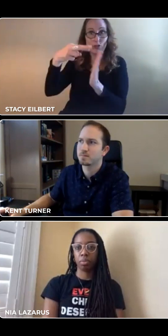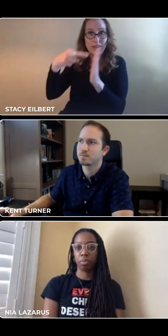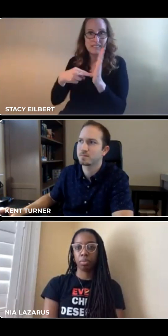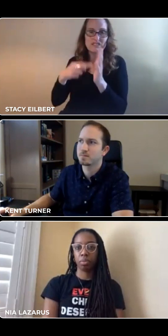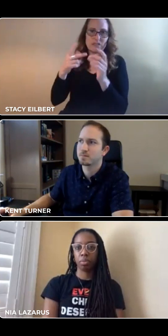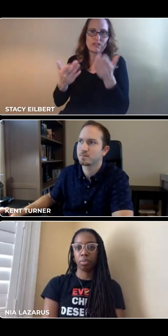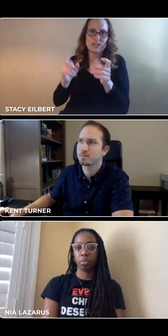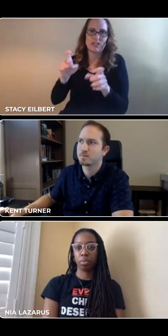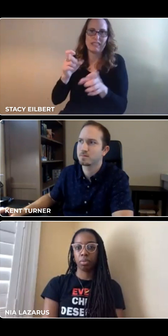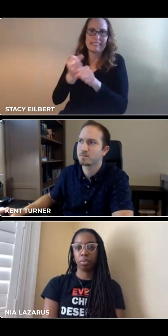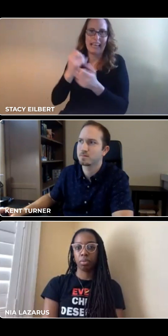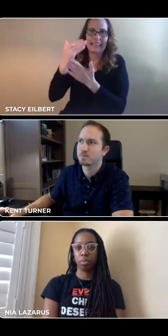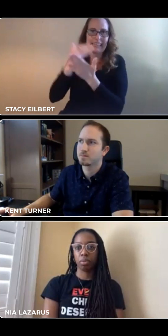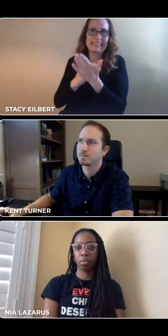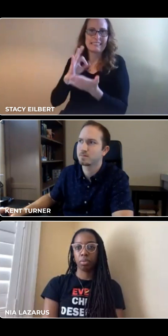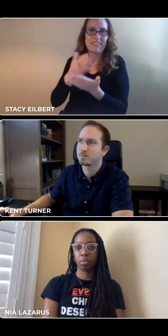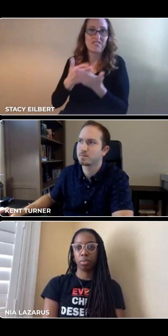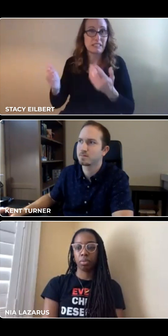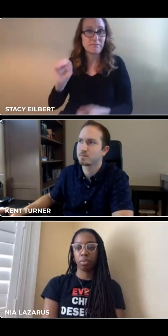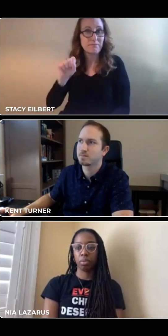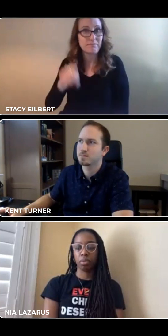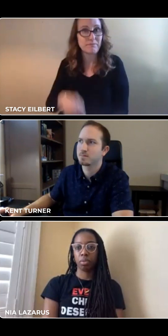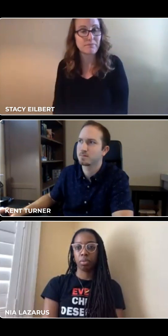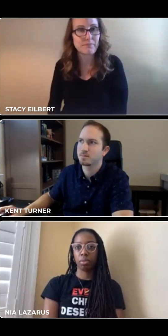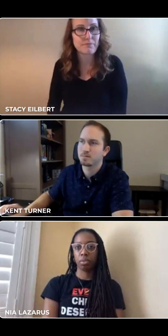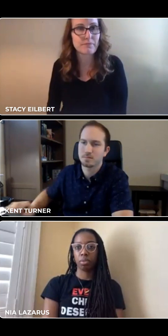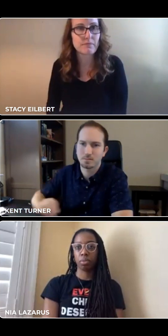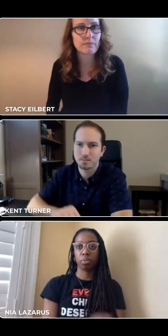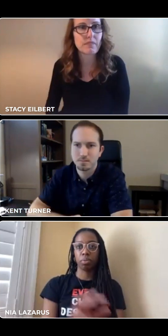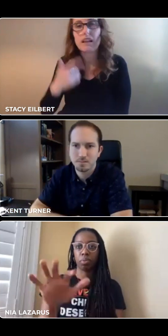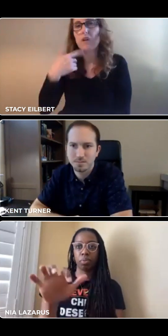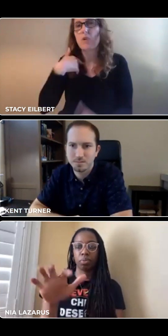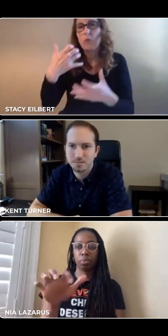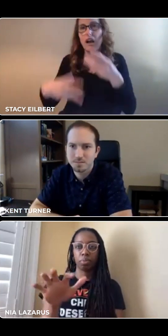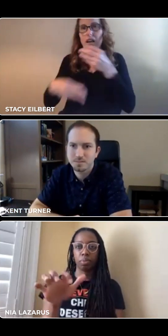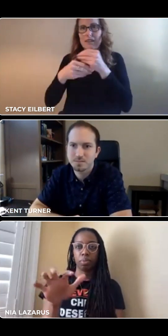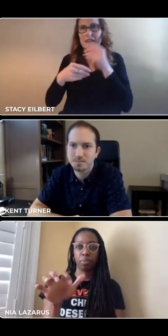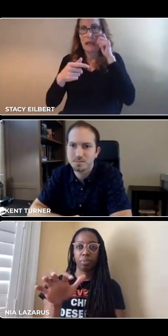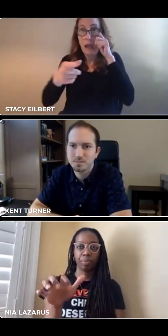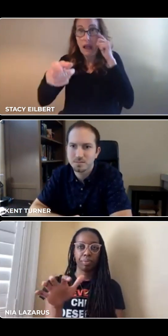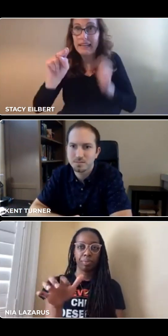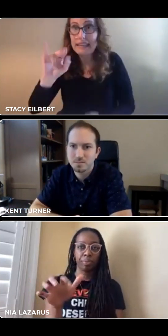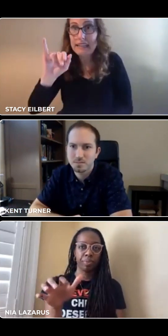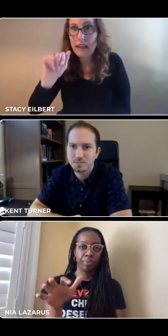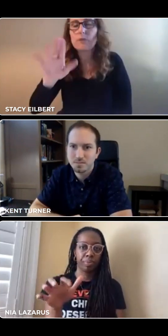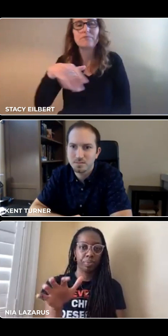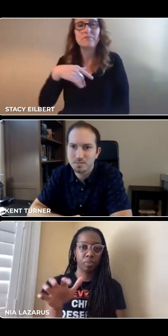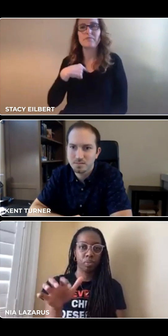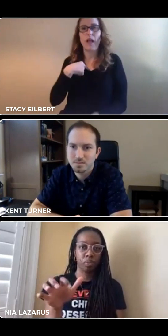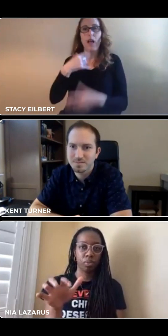If you've registered, then you will receive a list of all these resources. Yes, Nia?